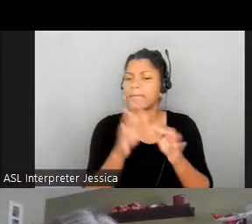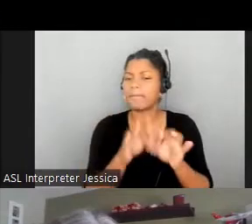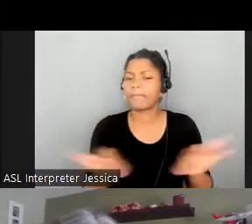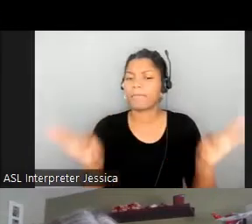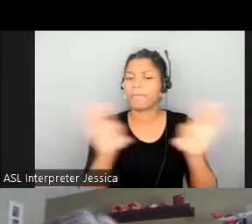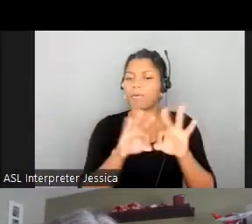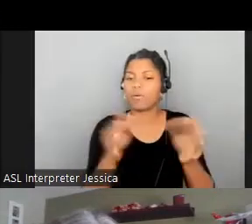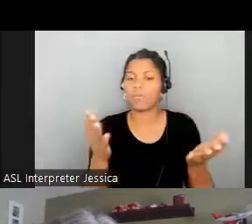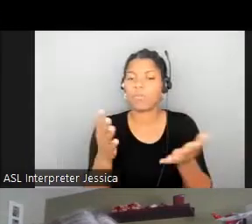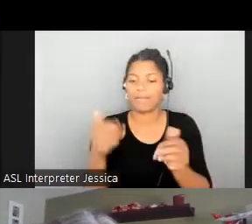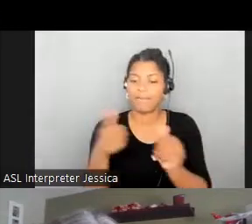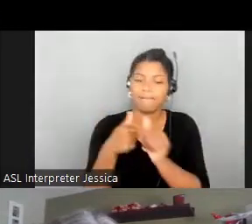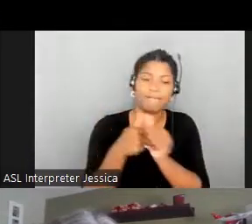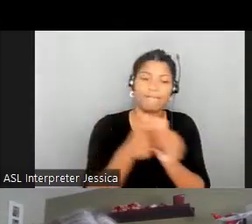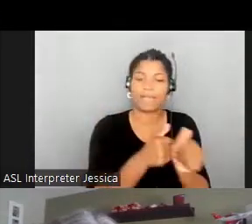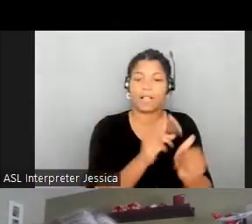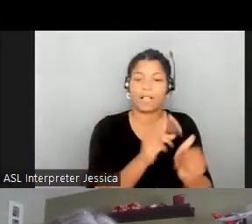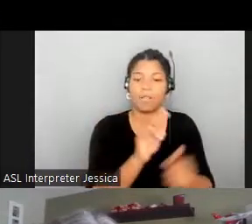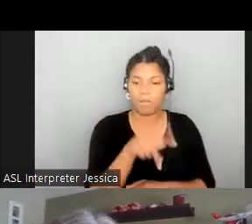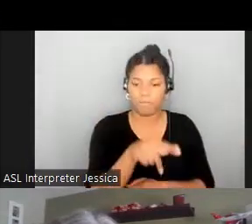follow up with people once they were home.